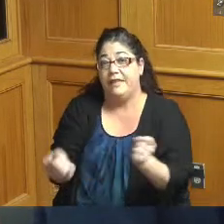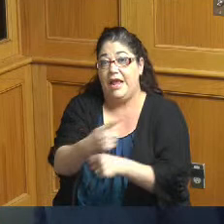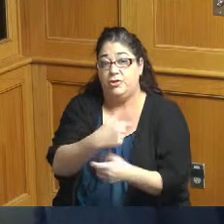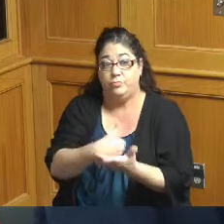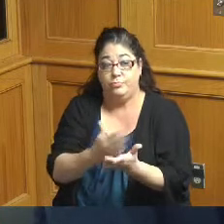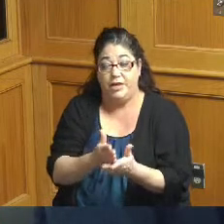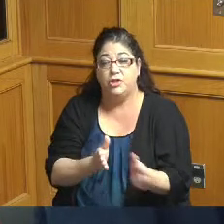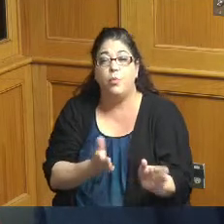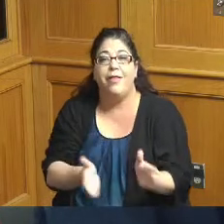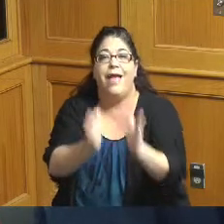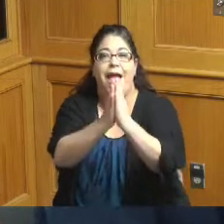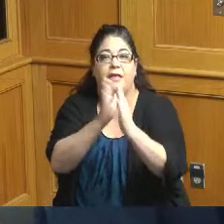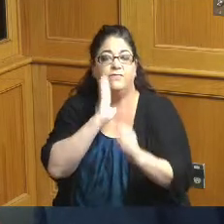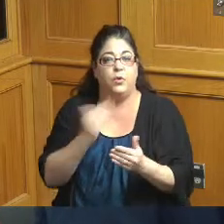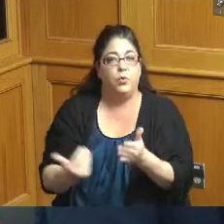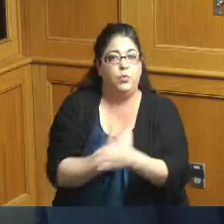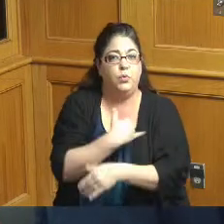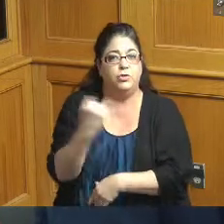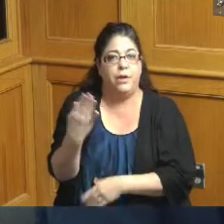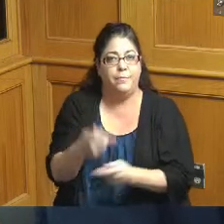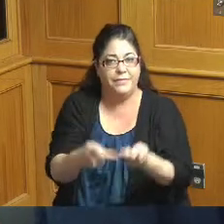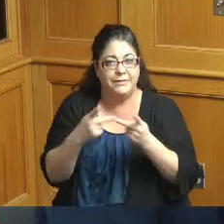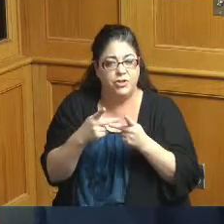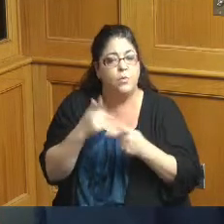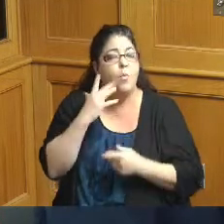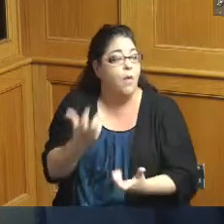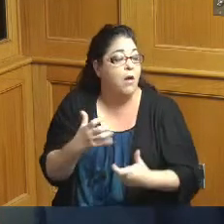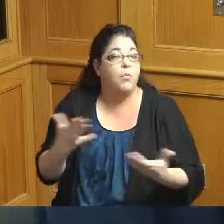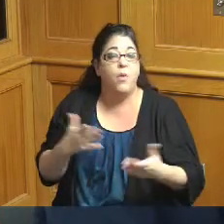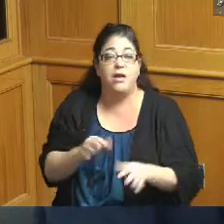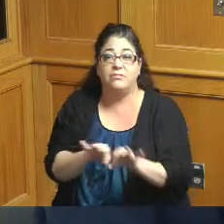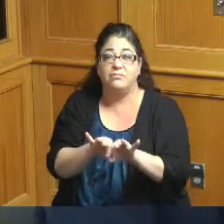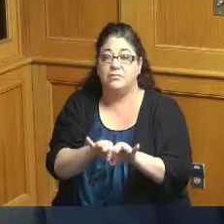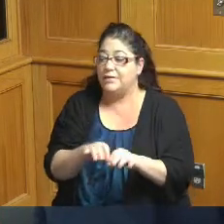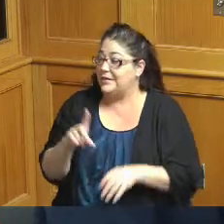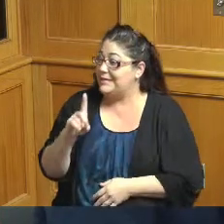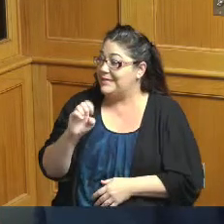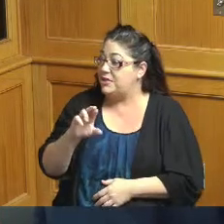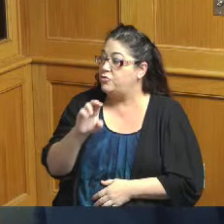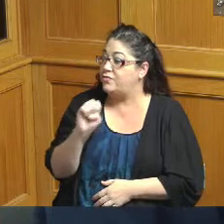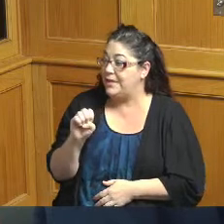request for a new position we would like to hire a decree specialist this is a new position that